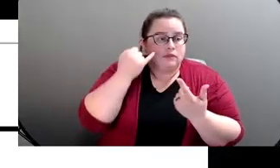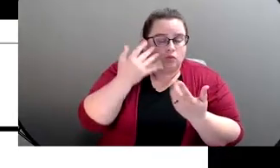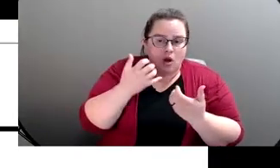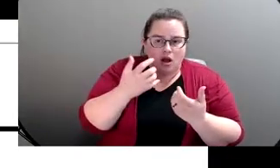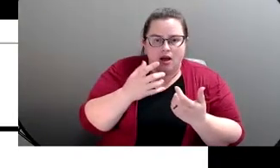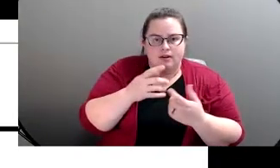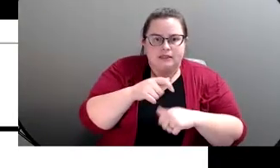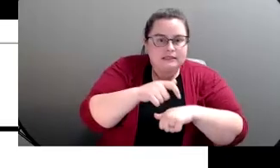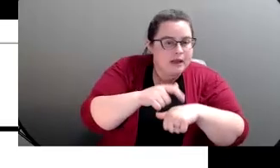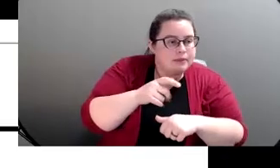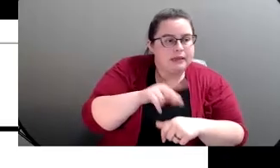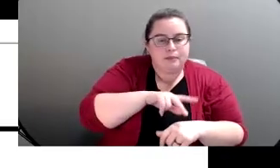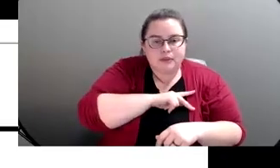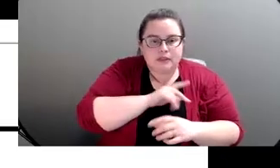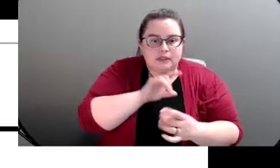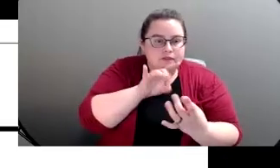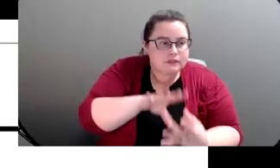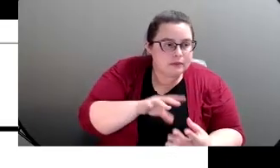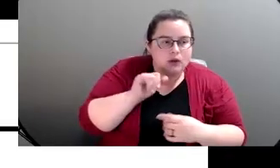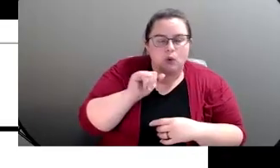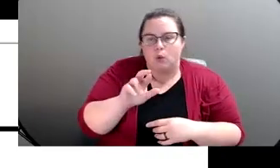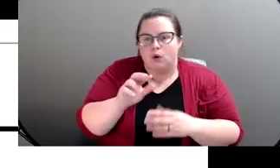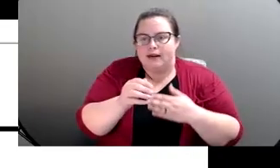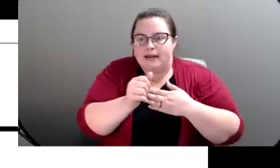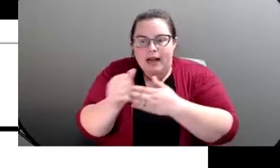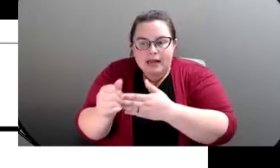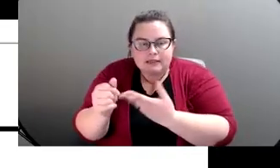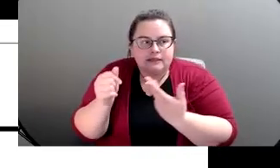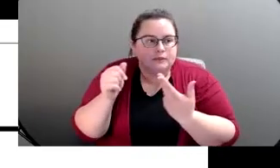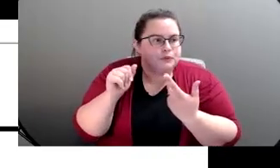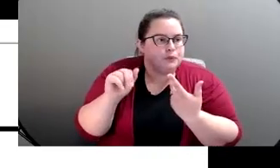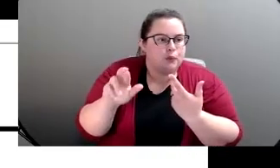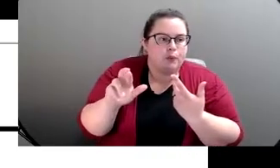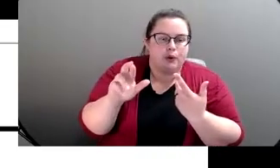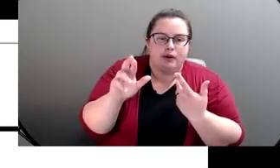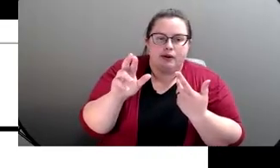or maybe some guidance, or resources for students, to understand